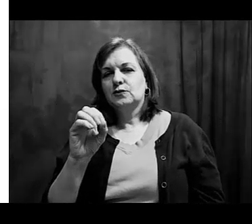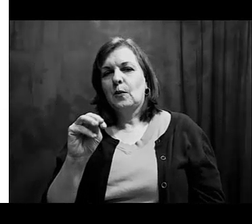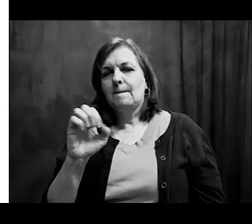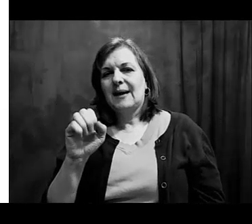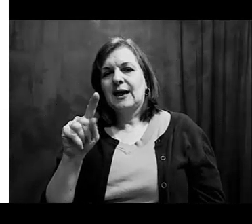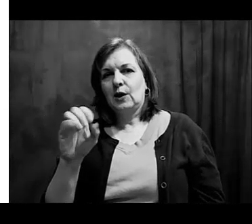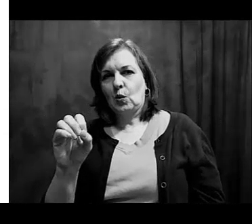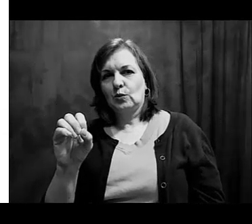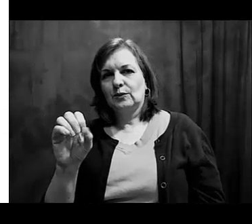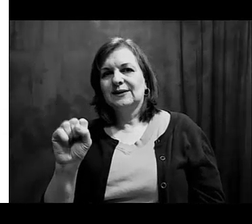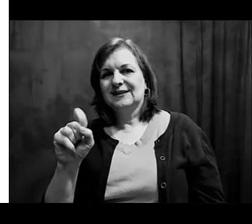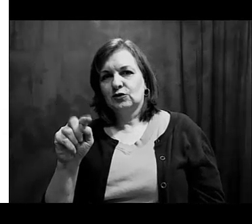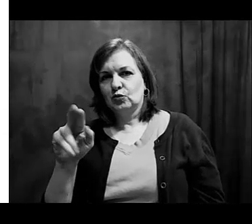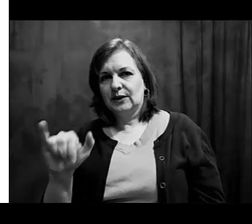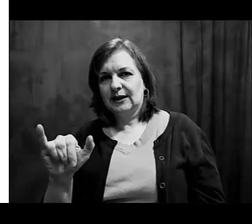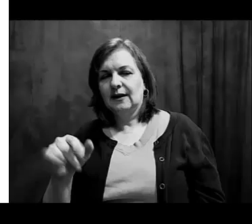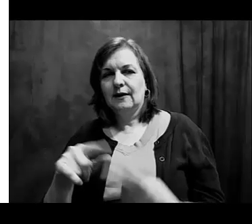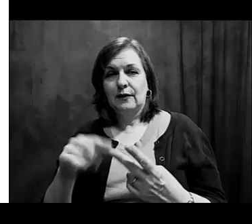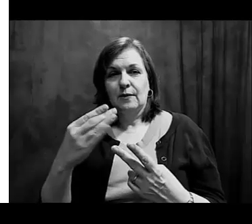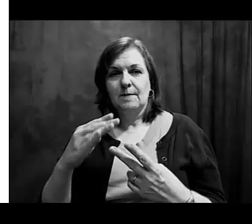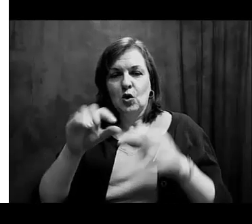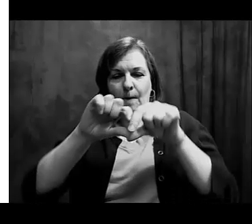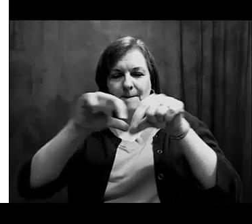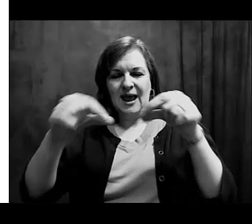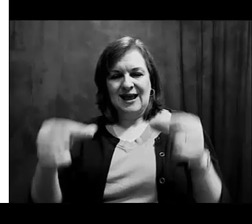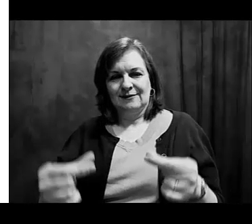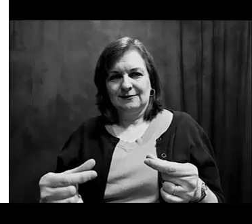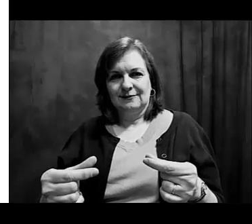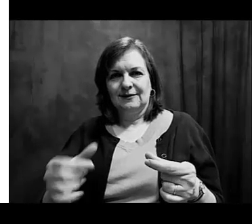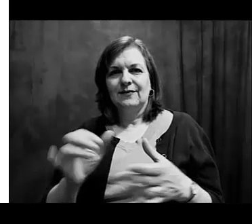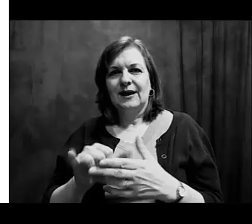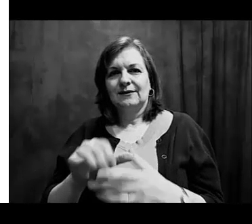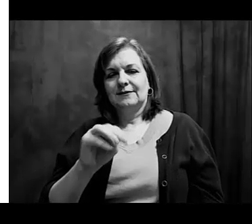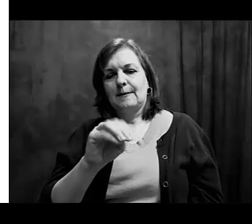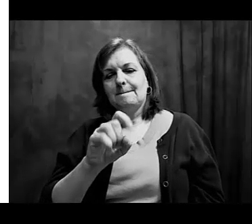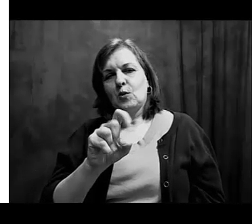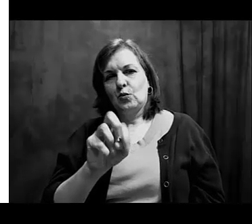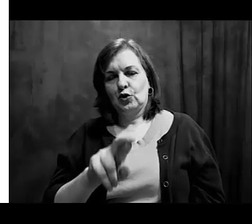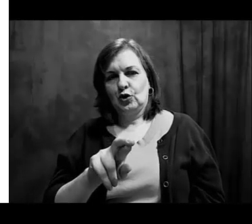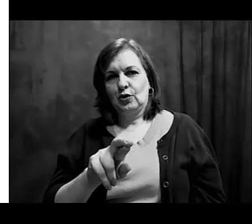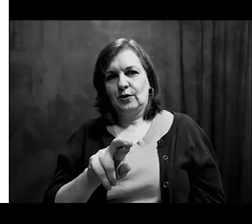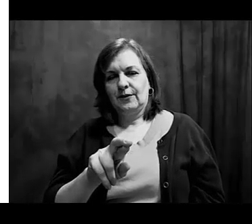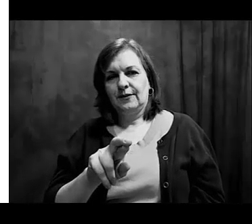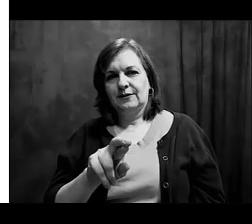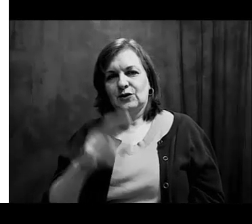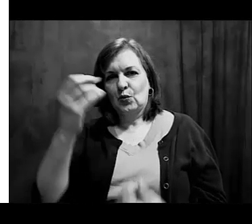and the blue is the motor so we're bringing in information to the green band